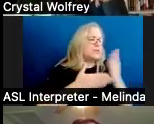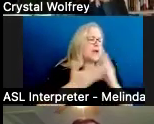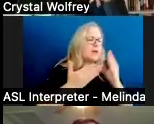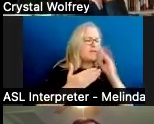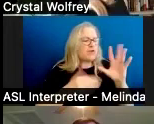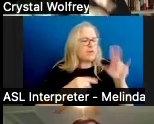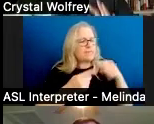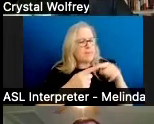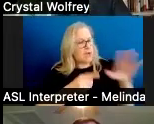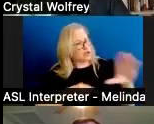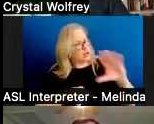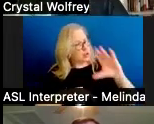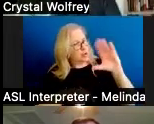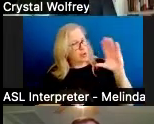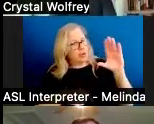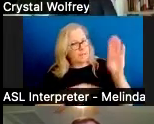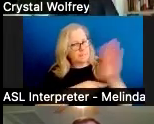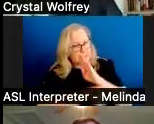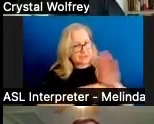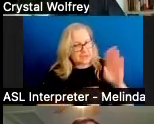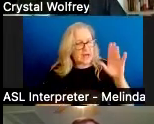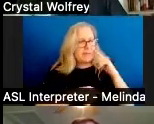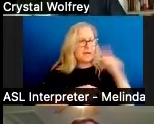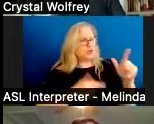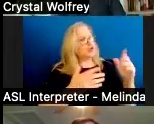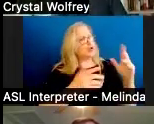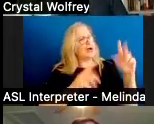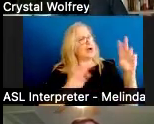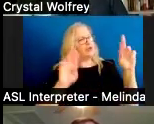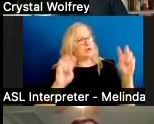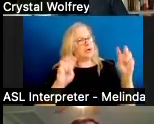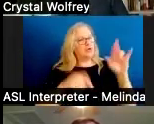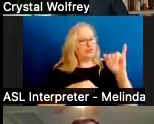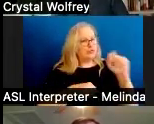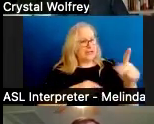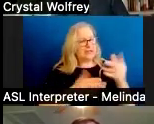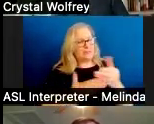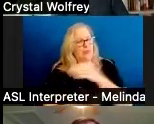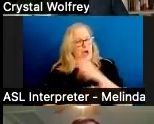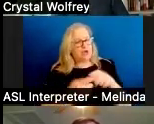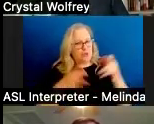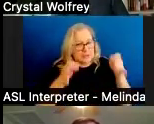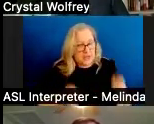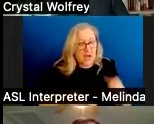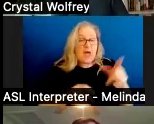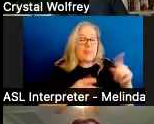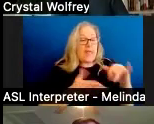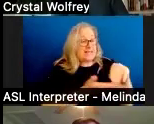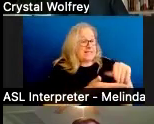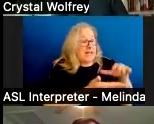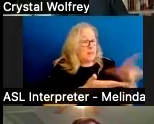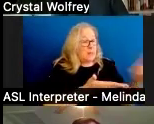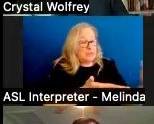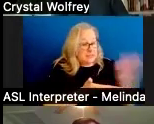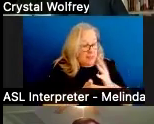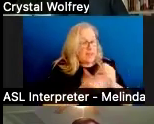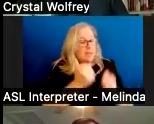ensure that I've mitigated risk to the federal government prior to making the award. The documentation you sent me, which included your most recent financials